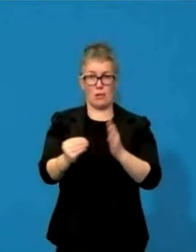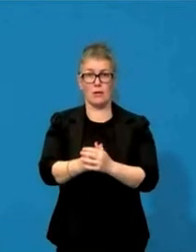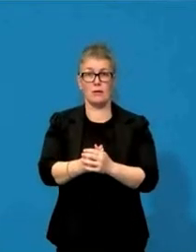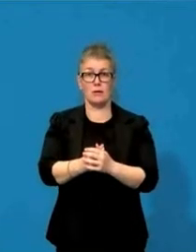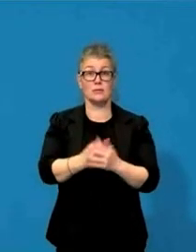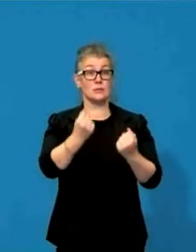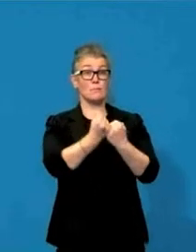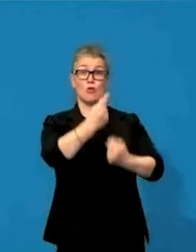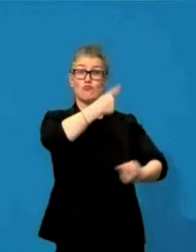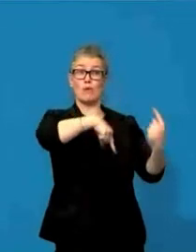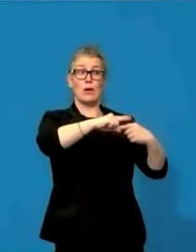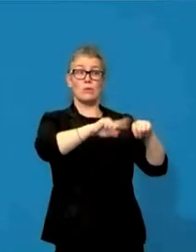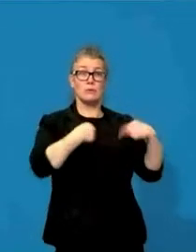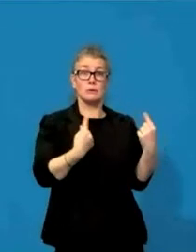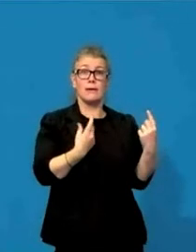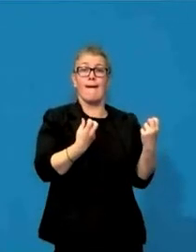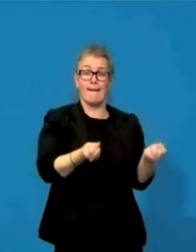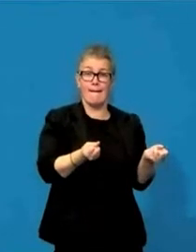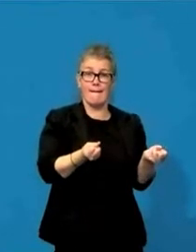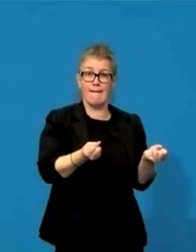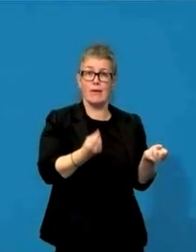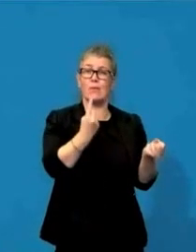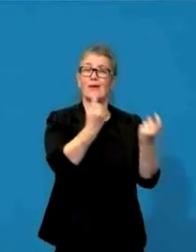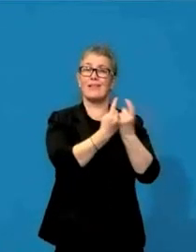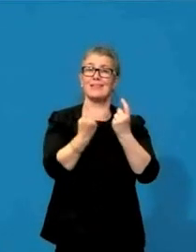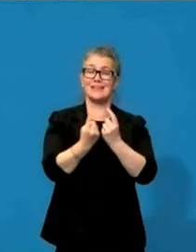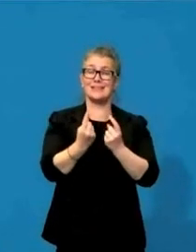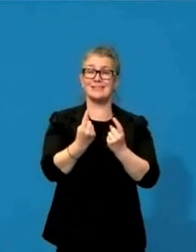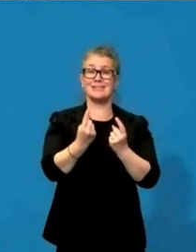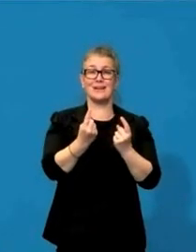And one of the things that I - when I went across to Canada to do something that our